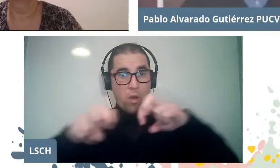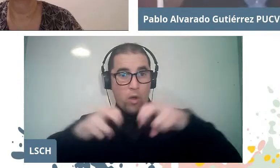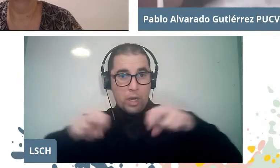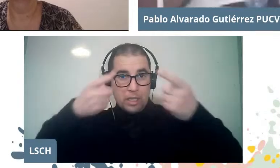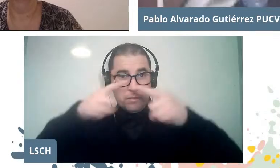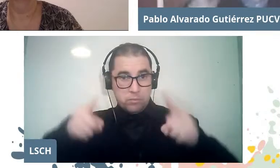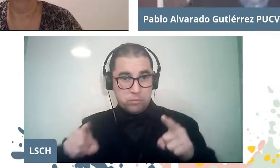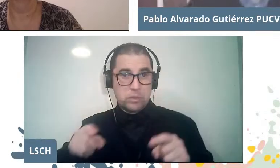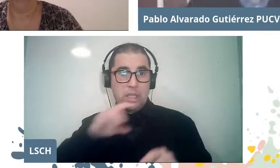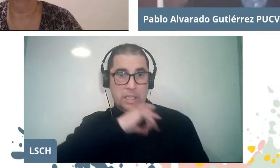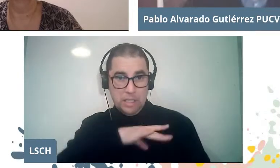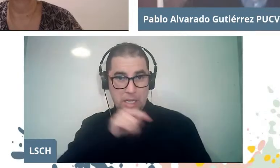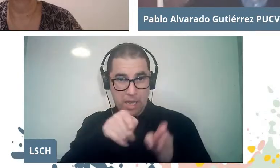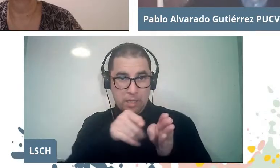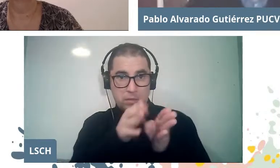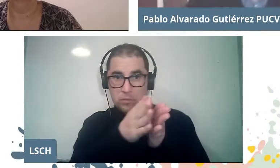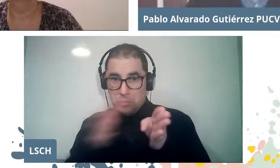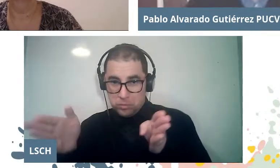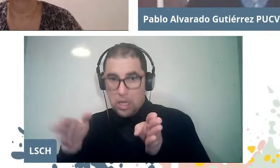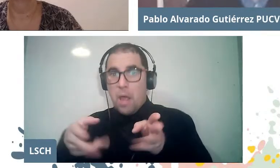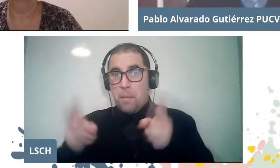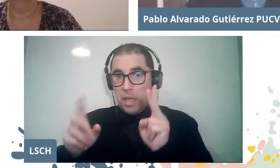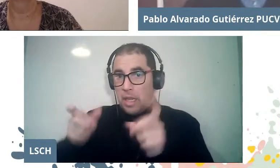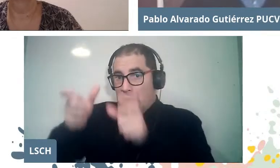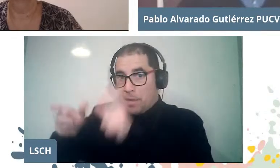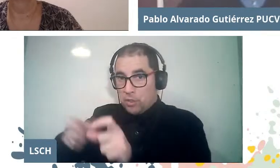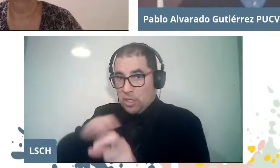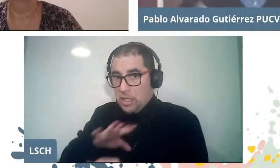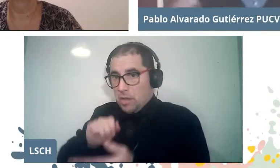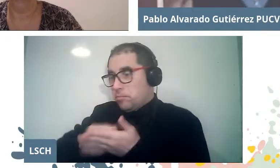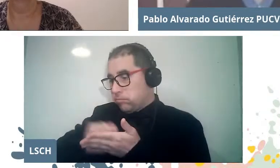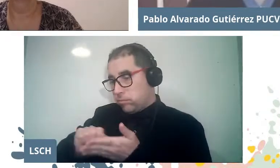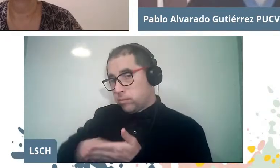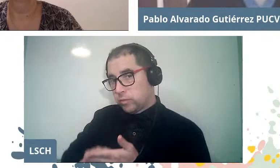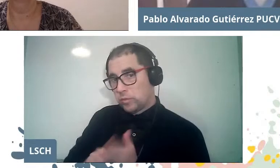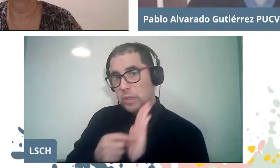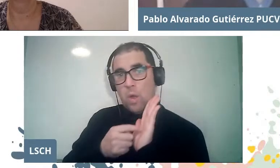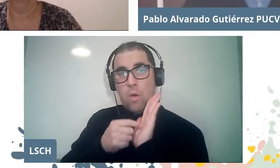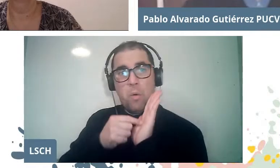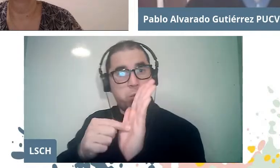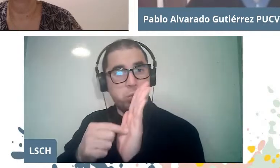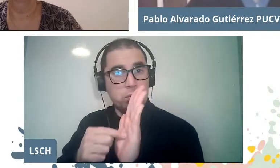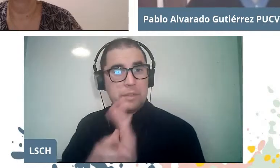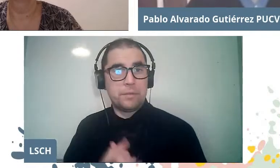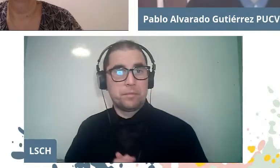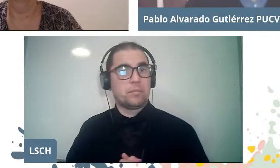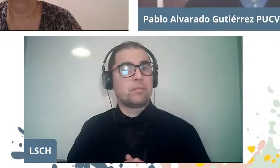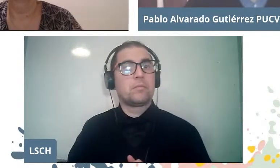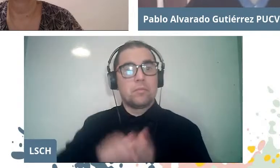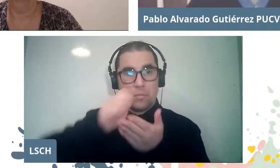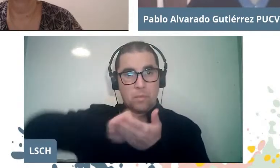which allowed these composers to get encouraged to write symphonic pieces,